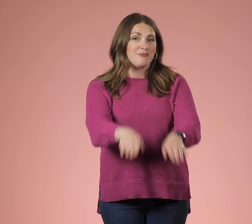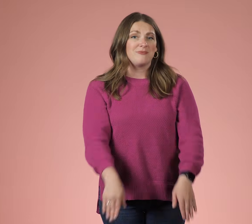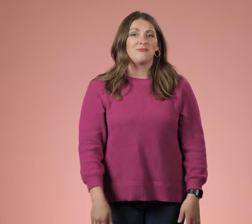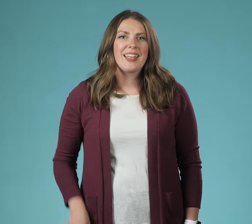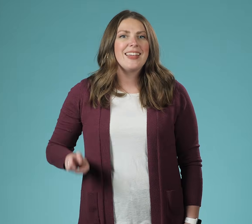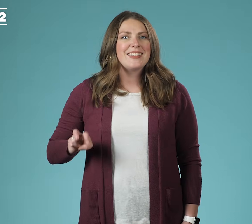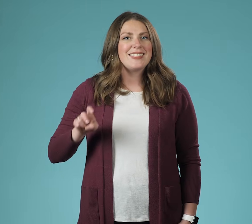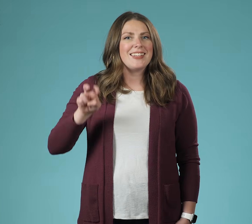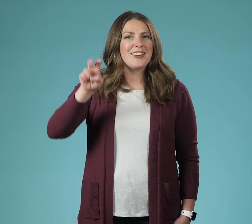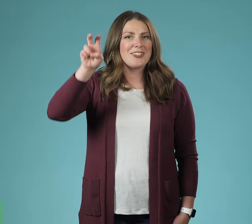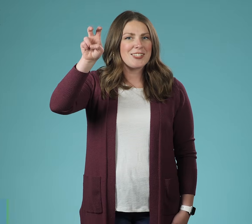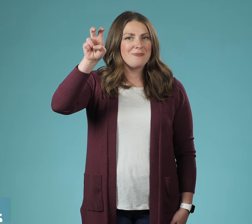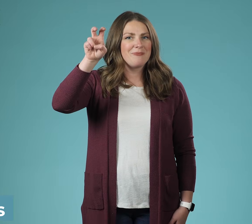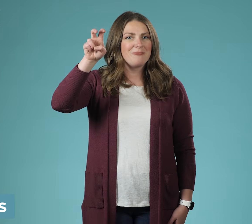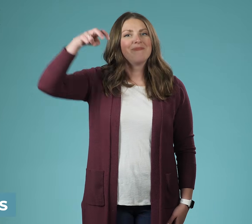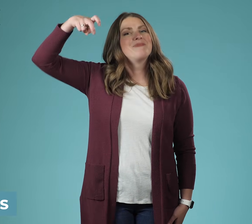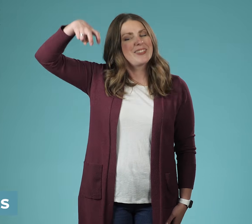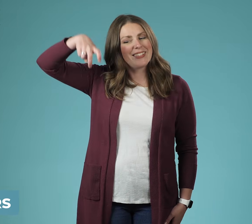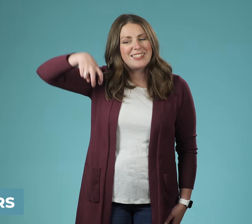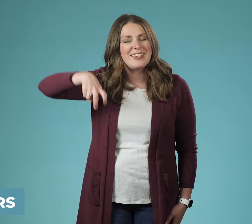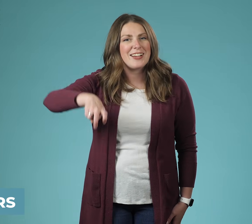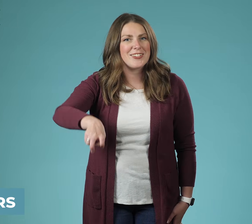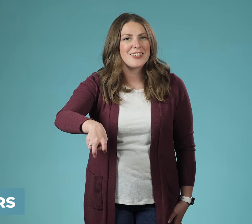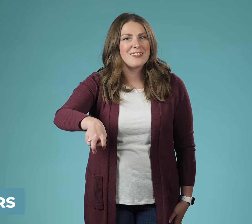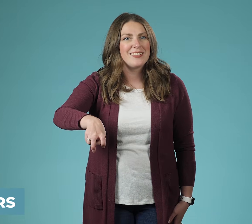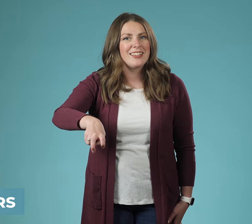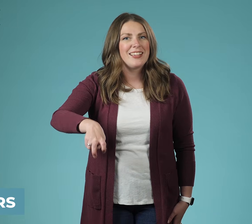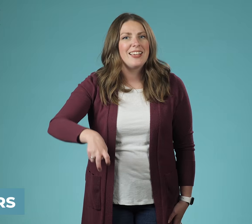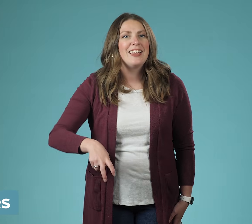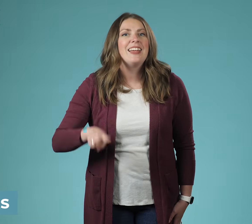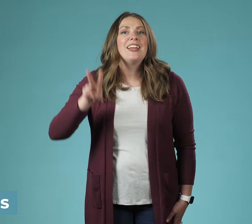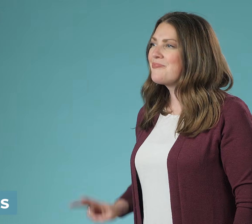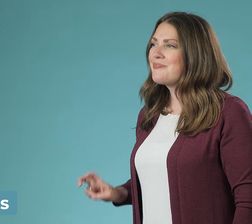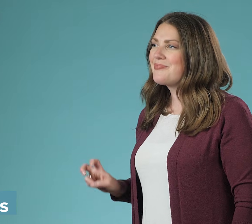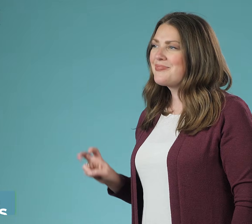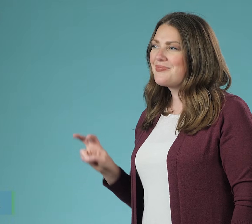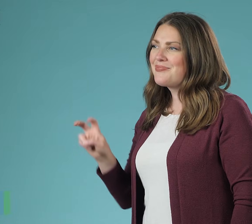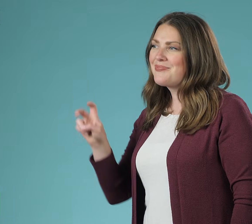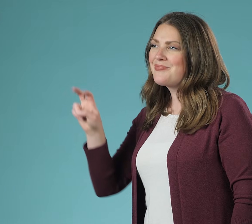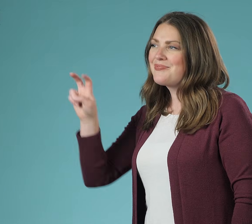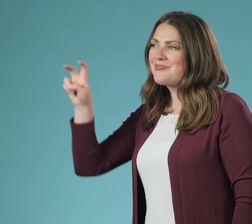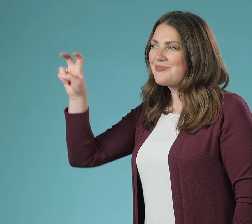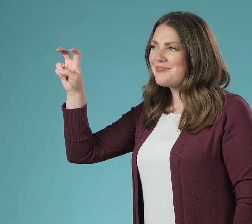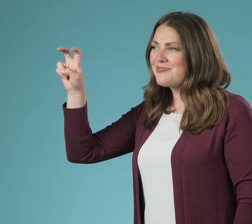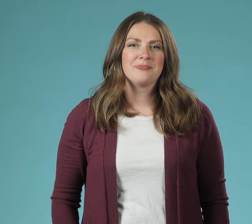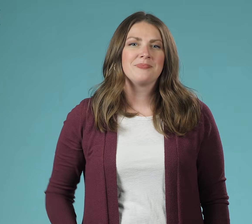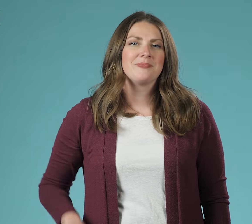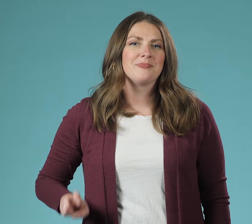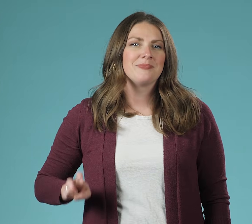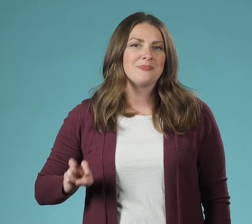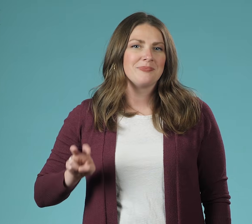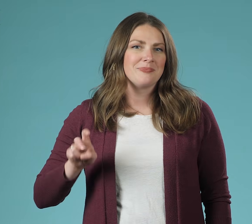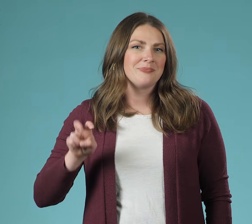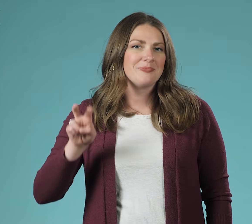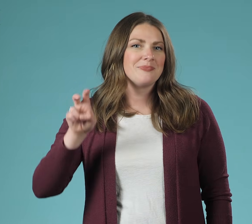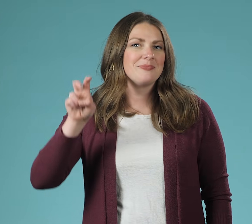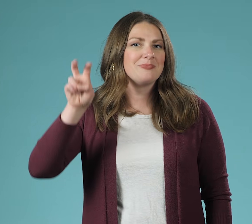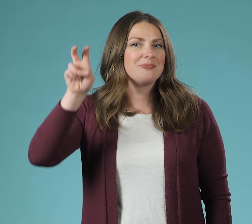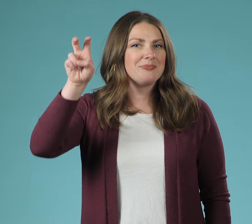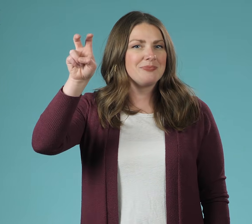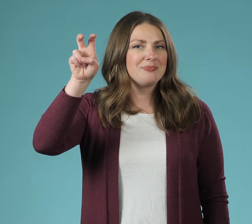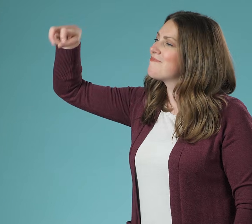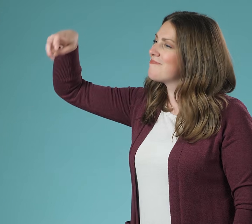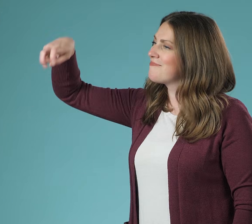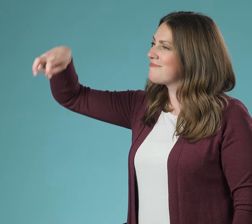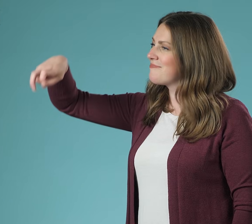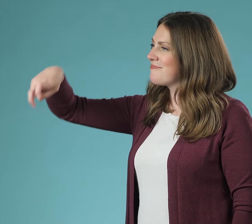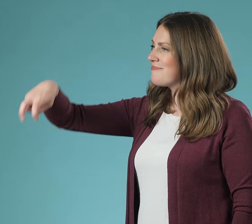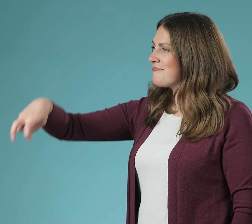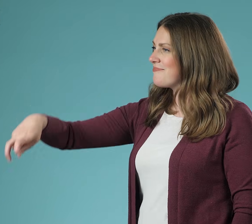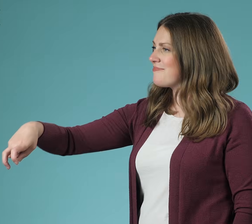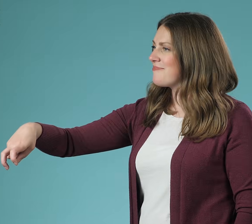'Stairs', 'stairs' you're using your two fingers and bending them and walking up the stairs